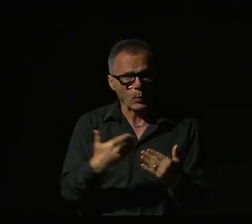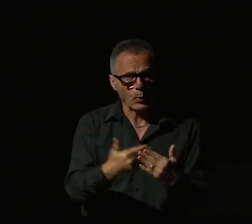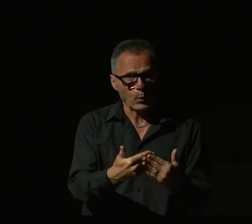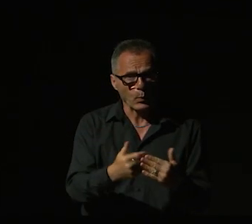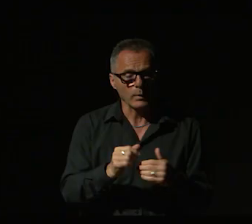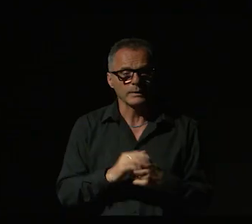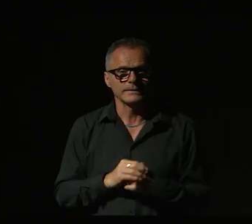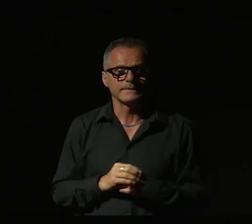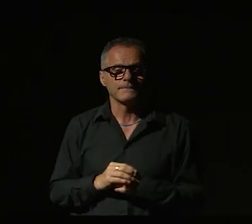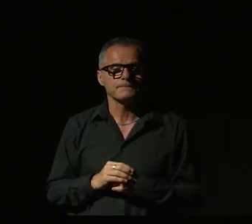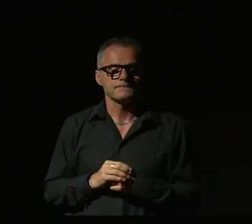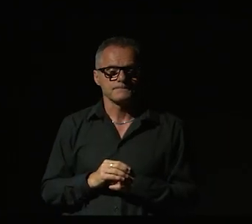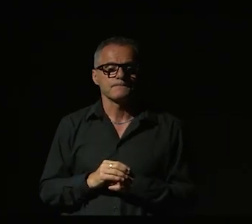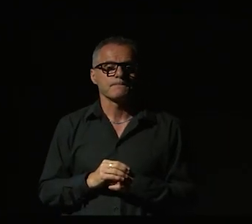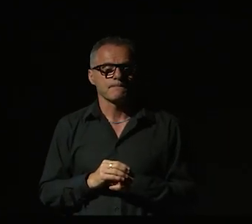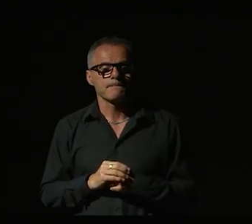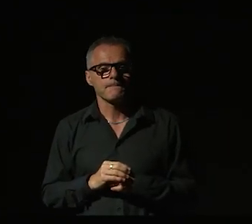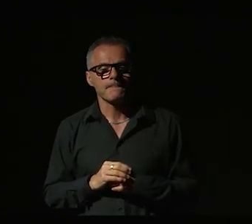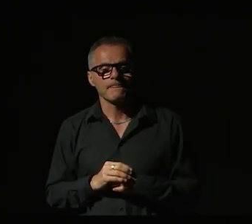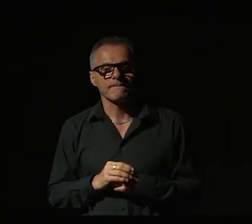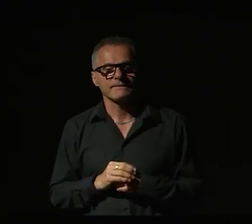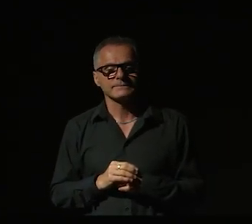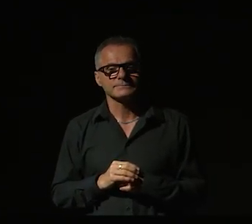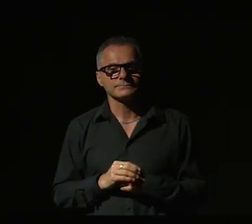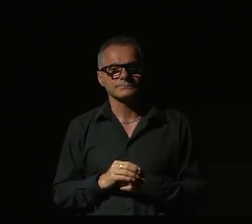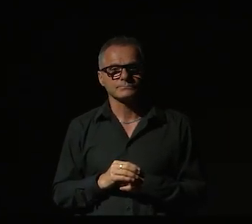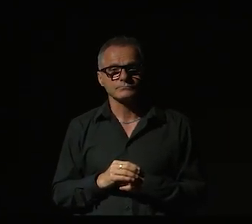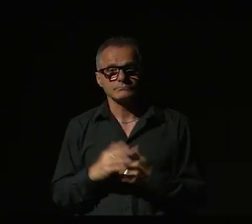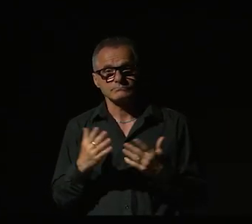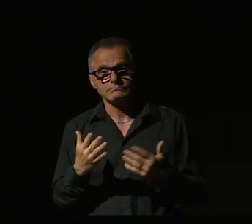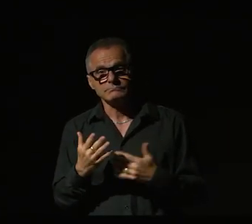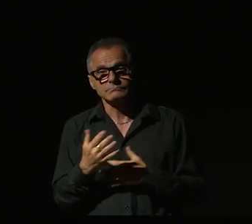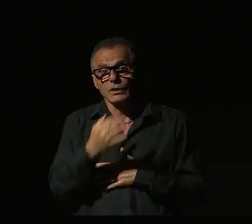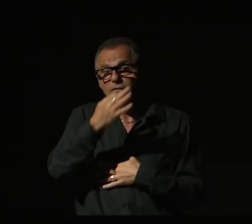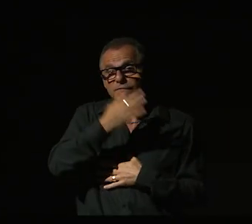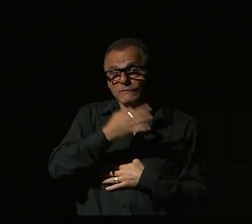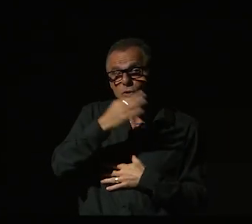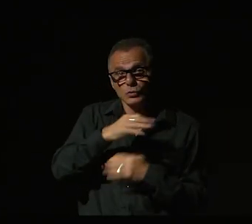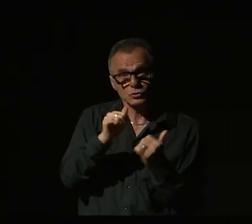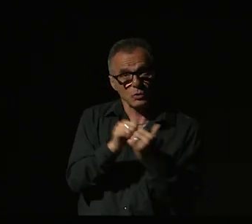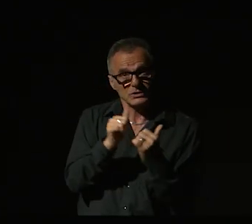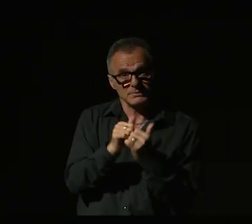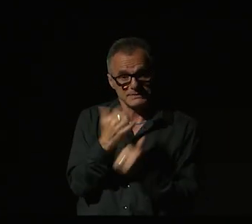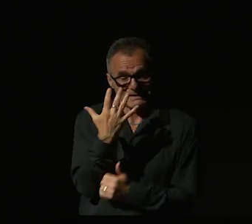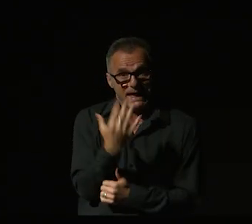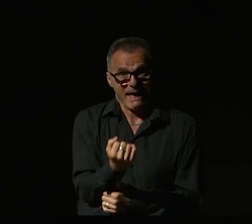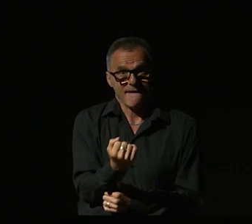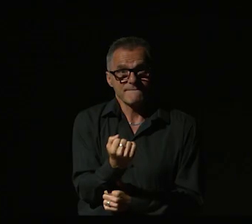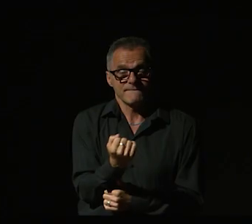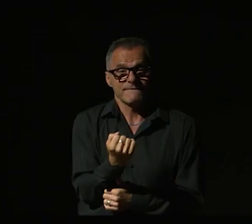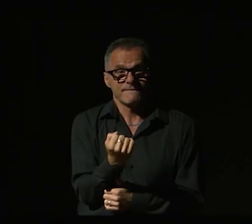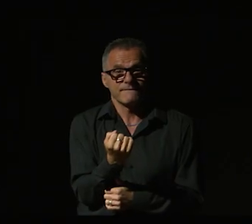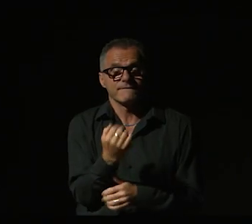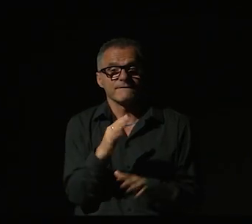It has so far been based on a few documentary evidences we have that include payment records,